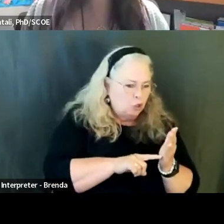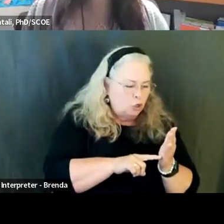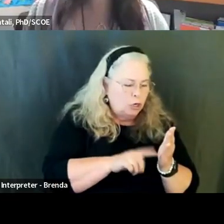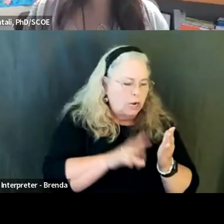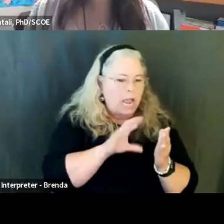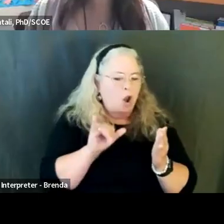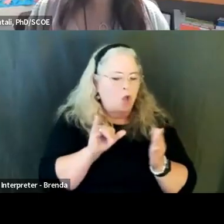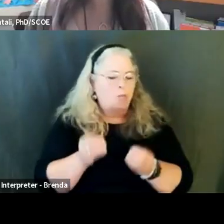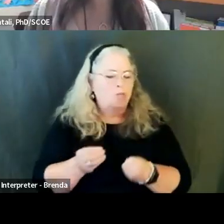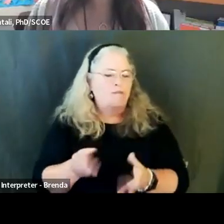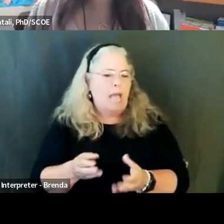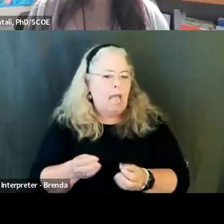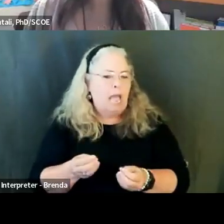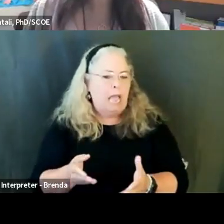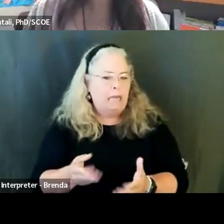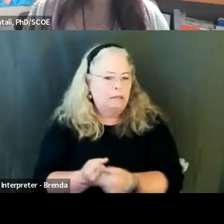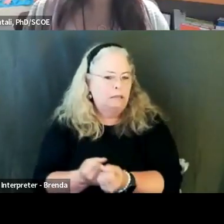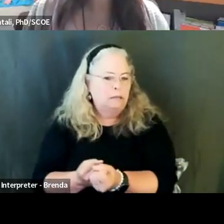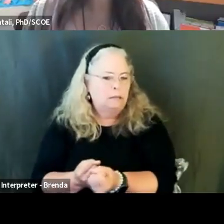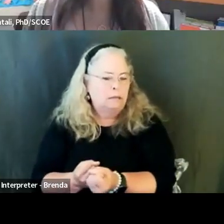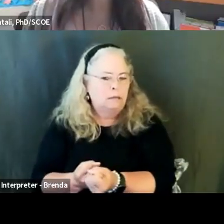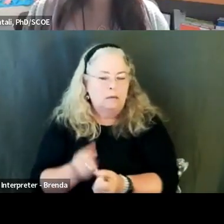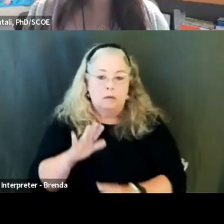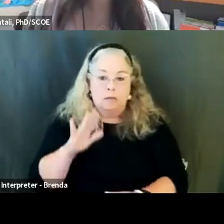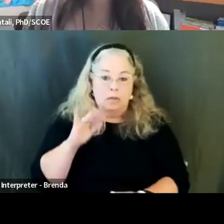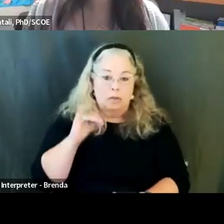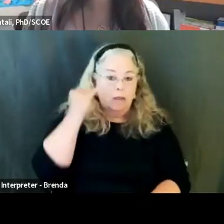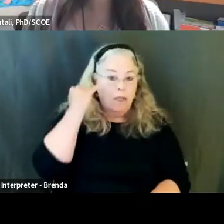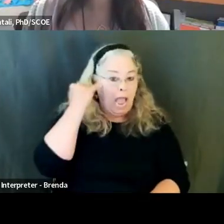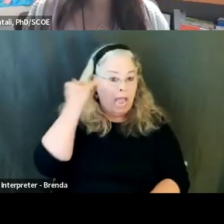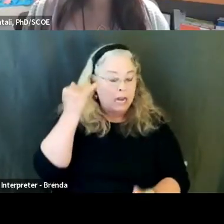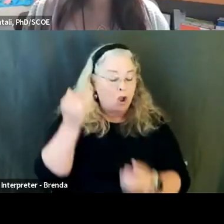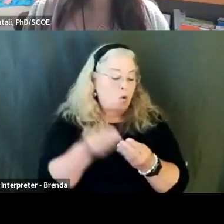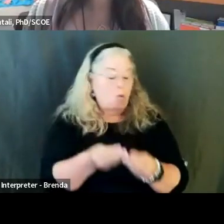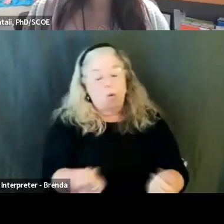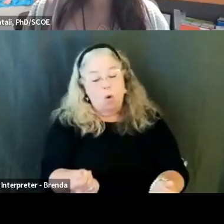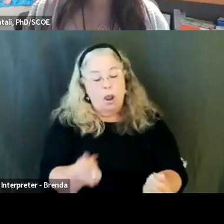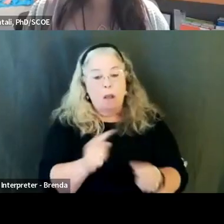providing so that if if if the idea goes away it goes away. But if it continues then you're